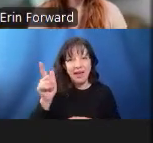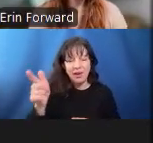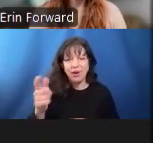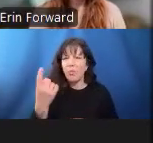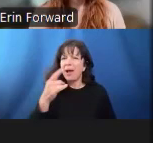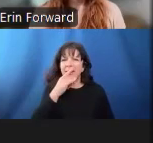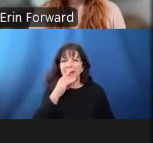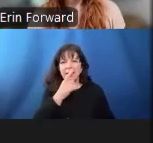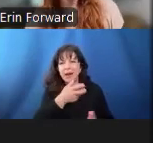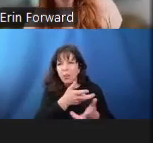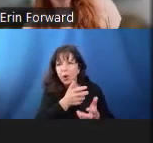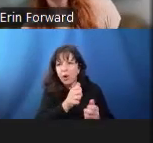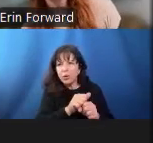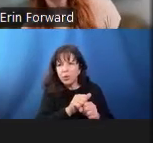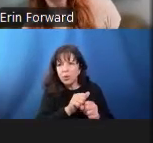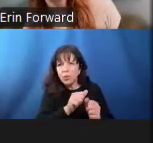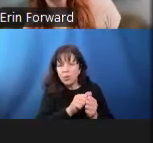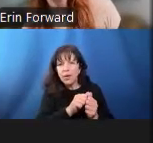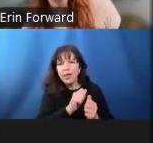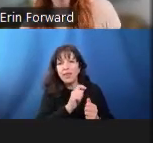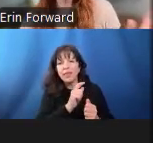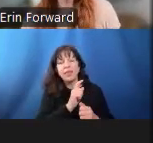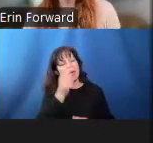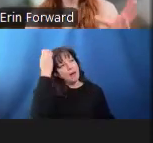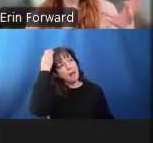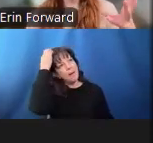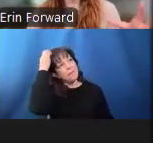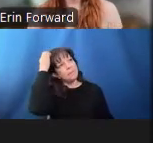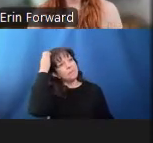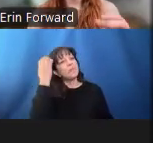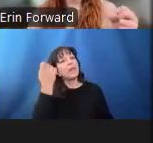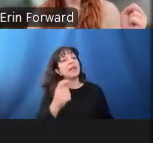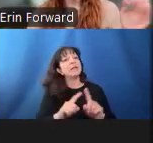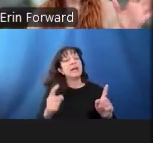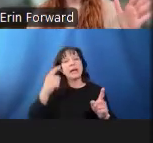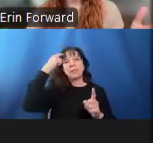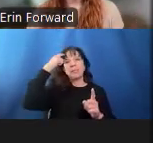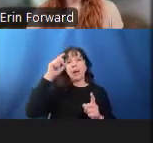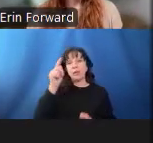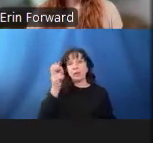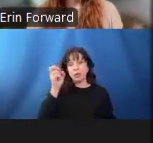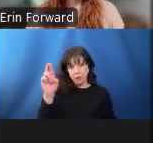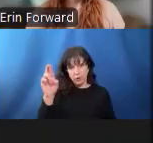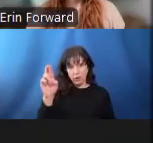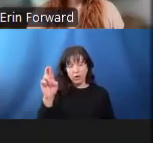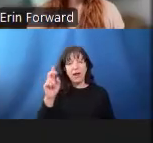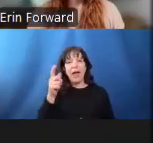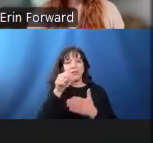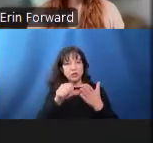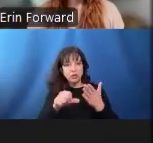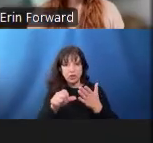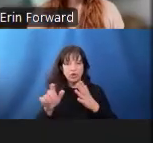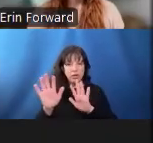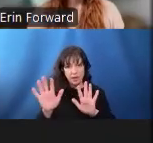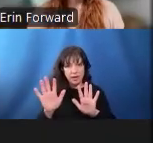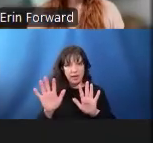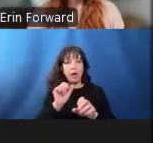who is a little different, but he had a brain tumor and went through surgery, and then I worked with him when he left the